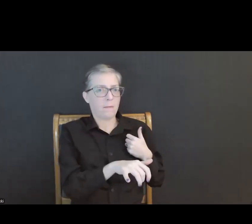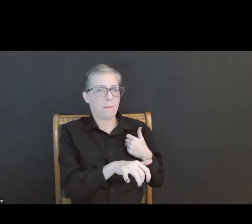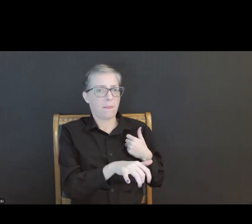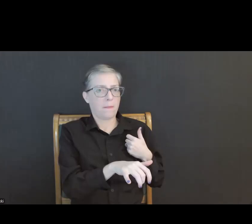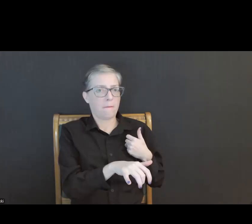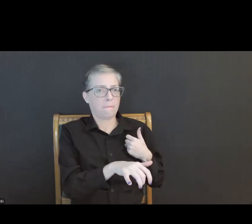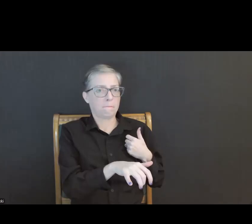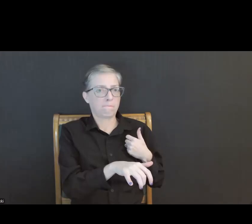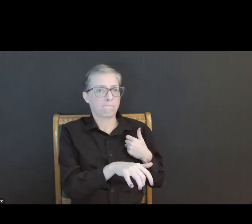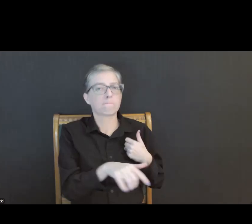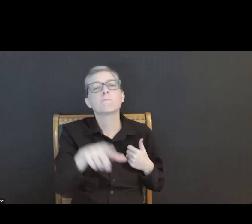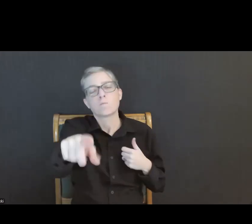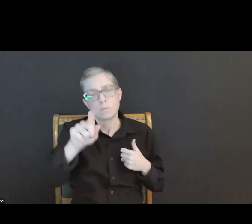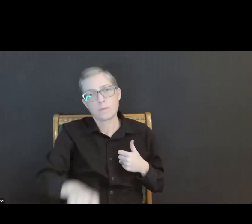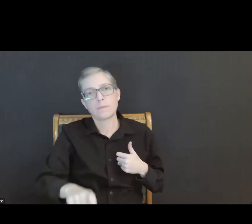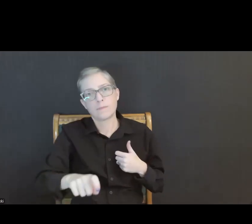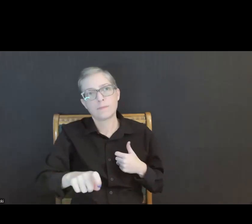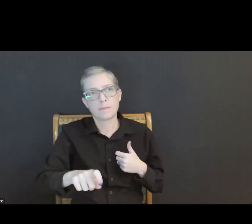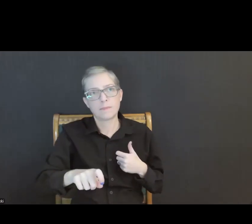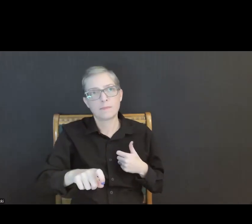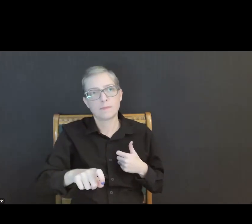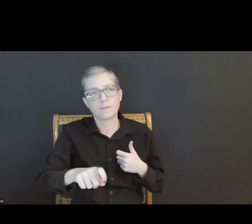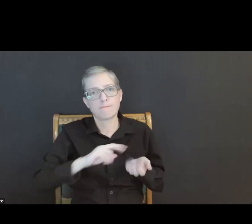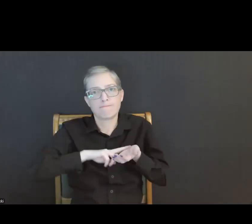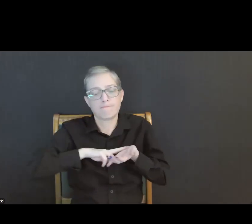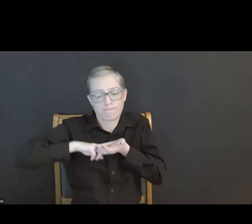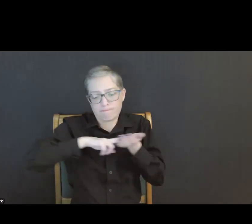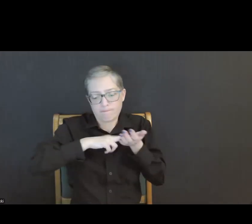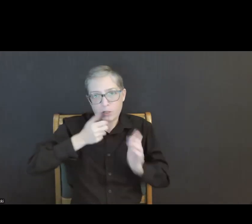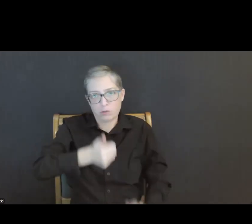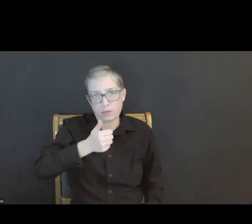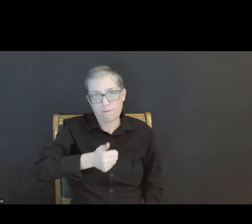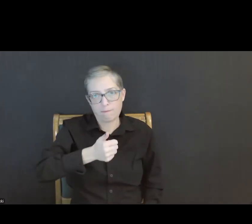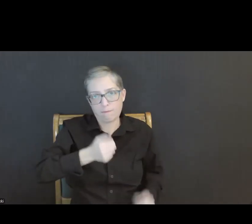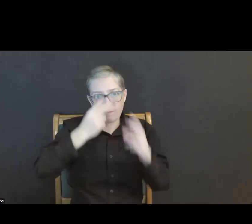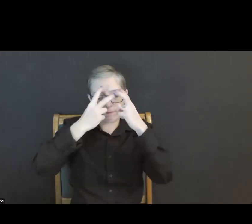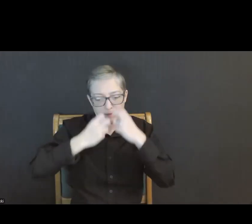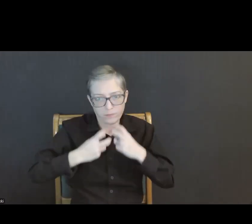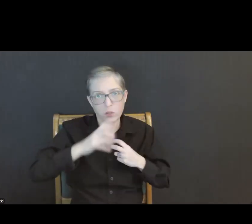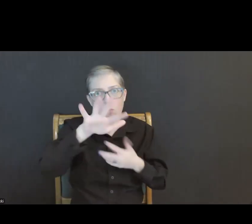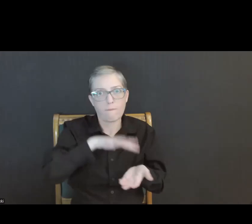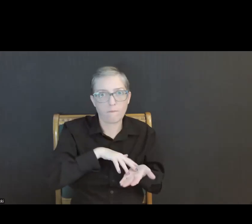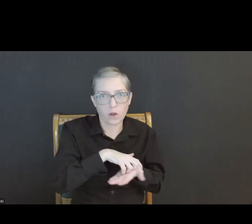have to be mindful of what your V abilities are because when you are surrounded with clients that